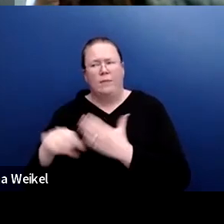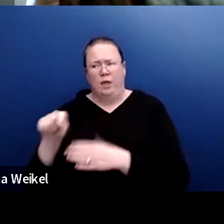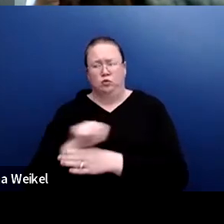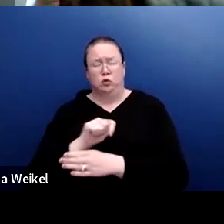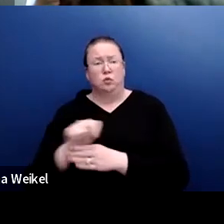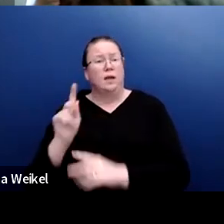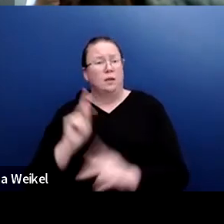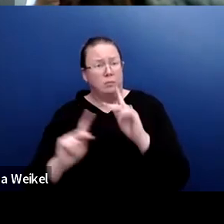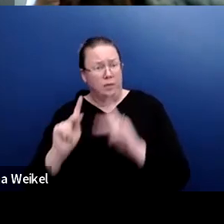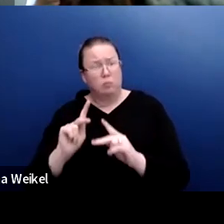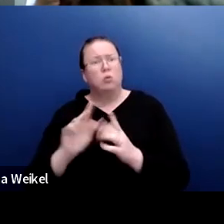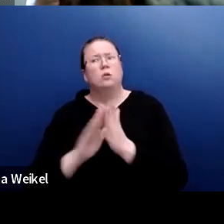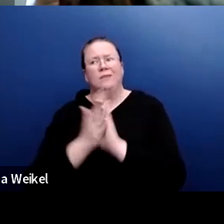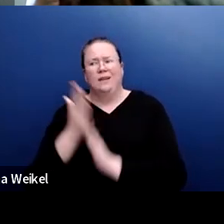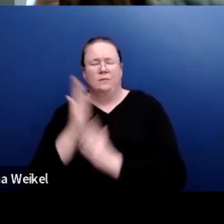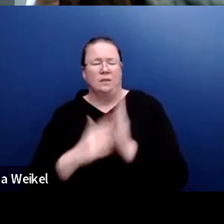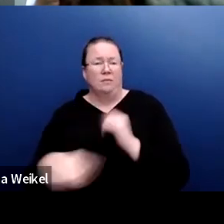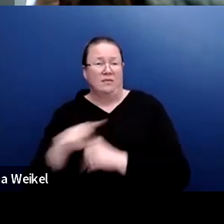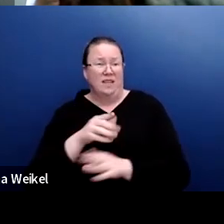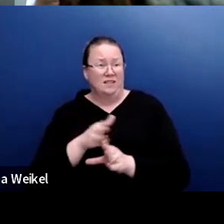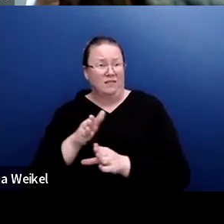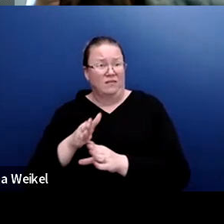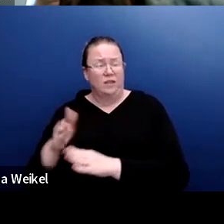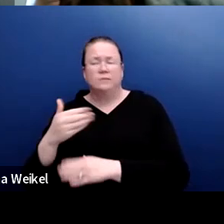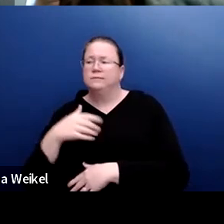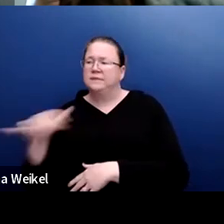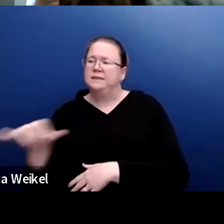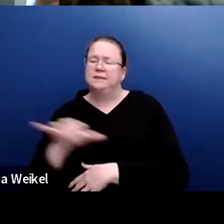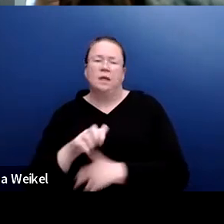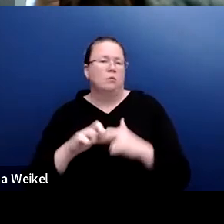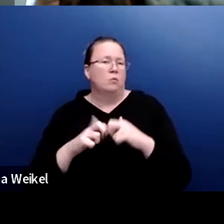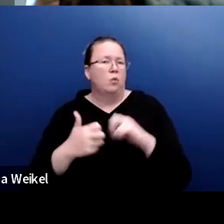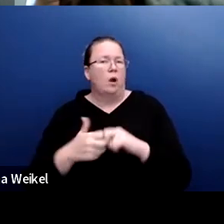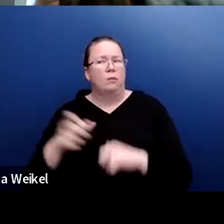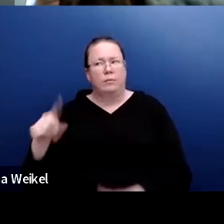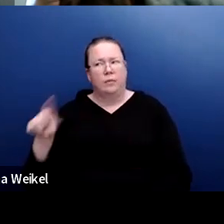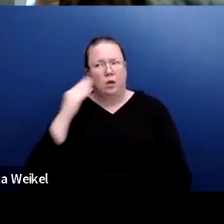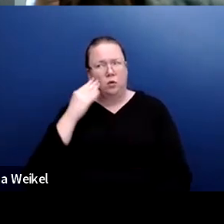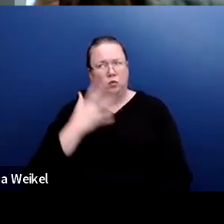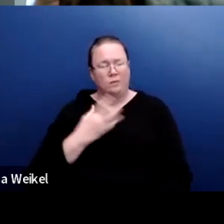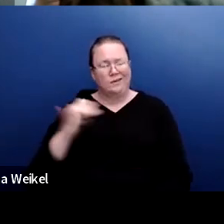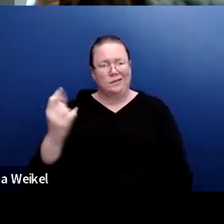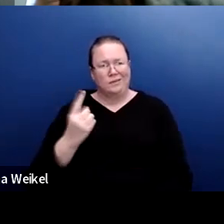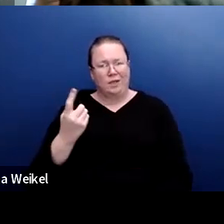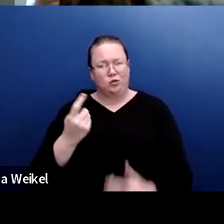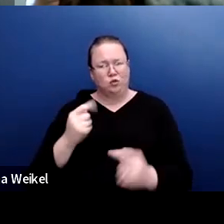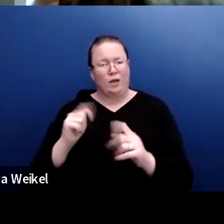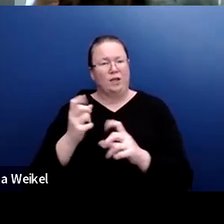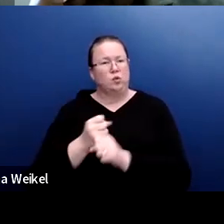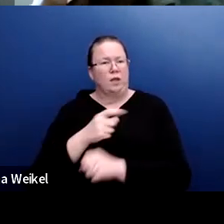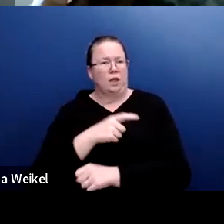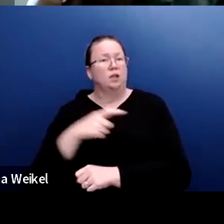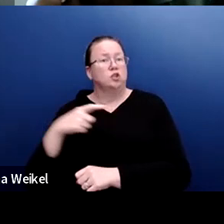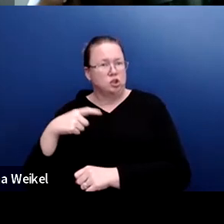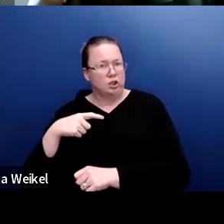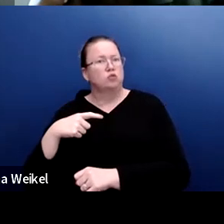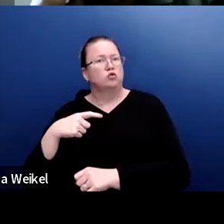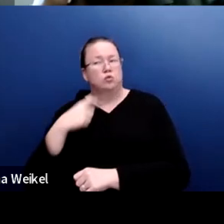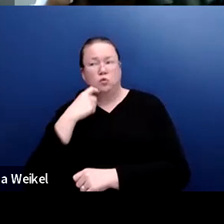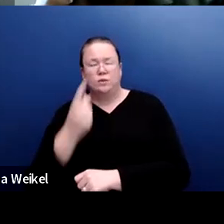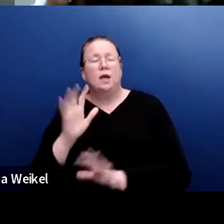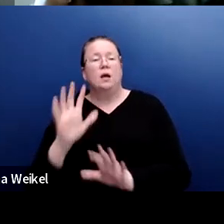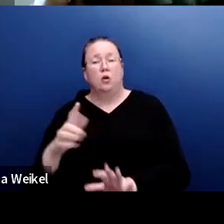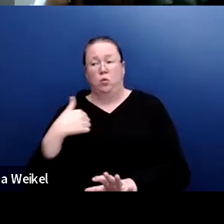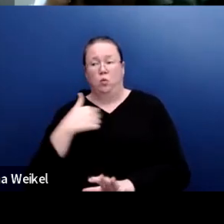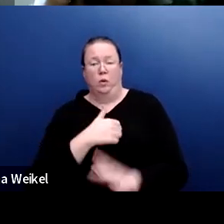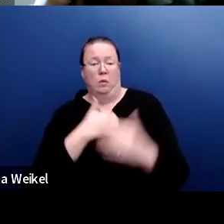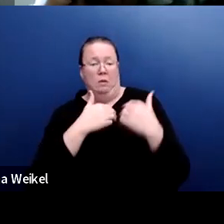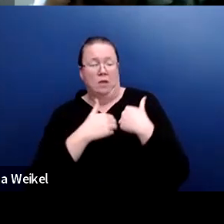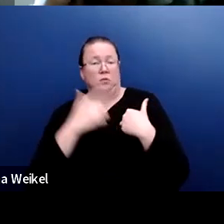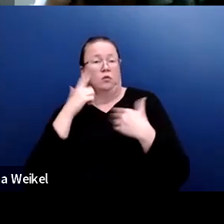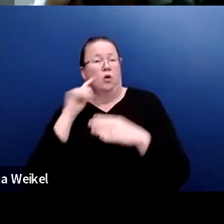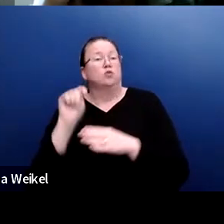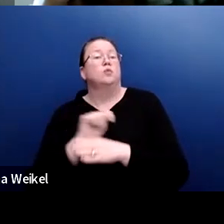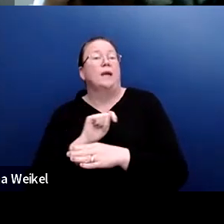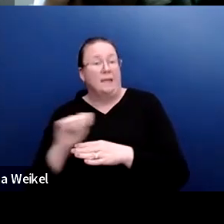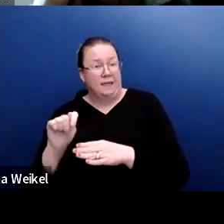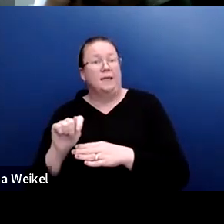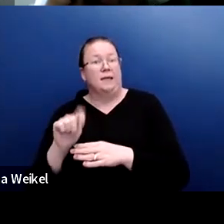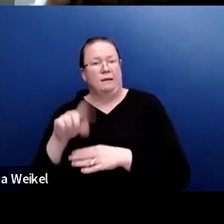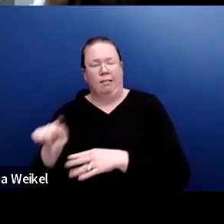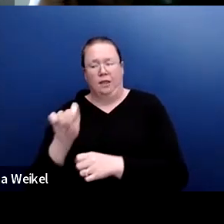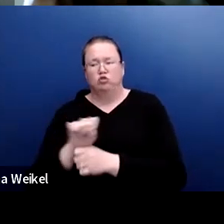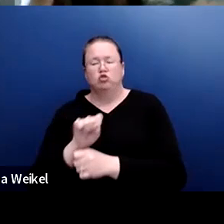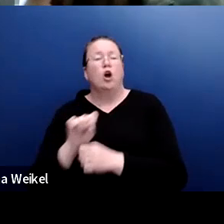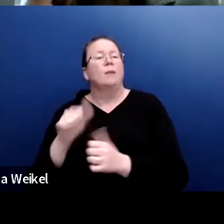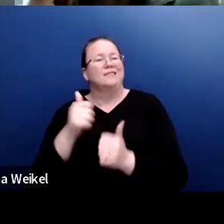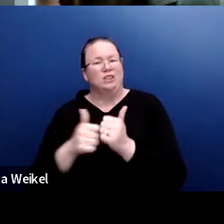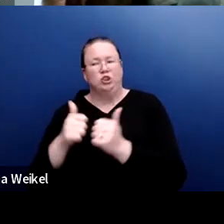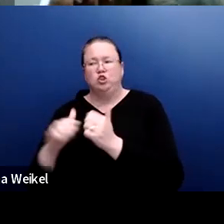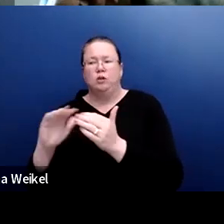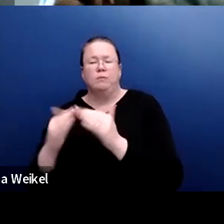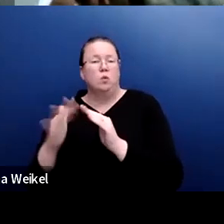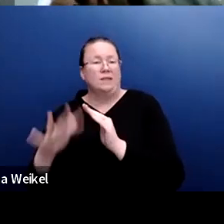: From what I was saying which is a bone of contention for me. We can't say we don't have a workforce when we have people who are willing to work, but I know here the local workforce boards are all under employ Florida